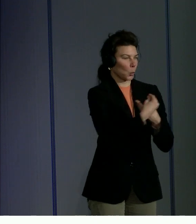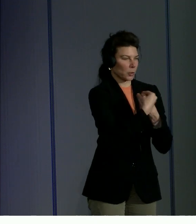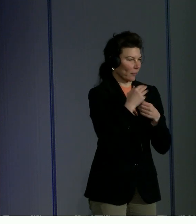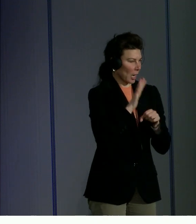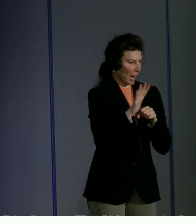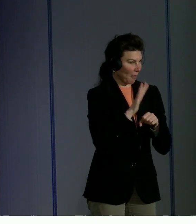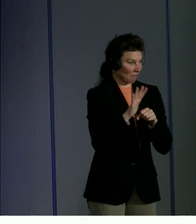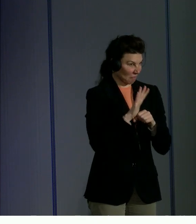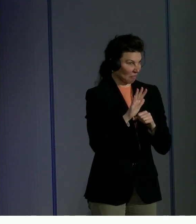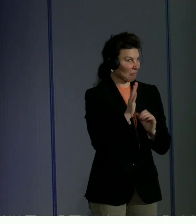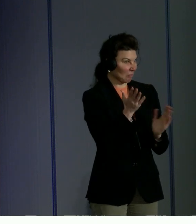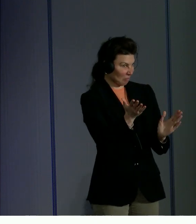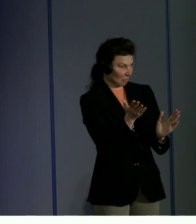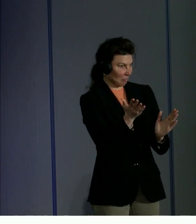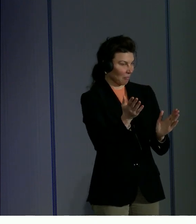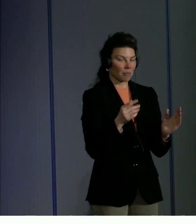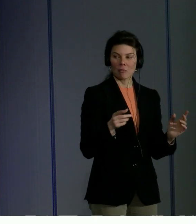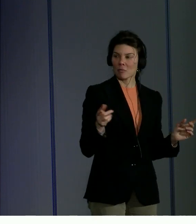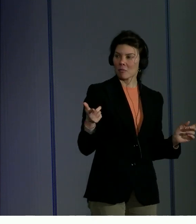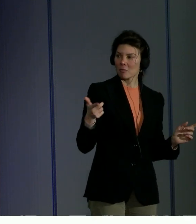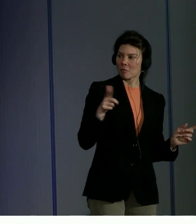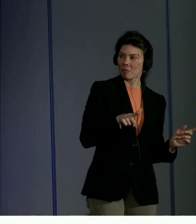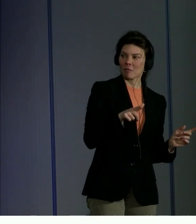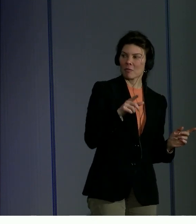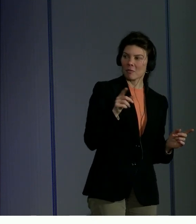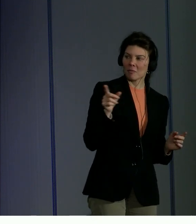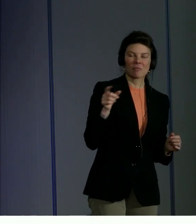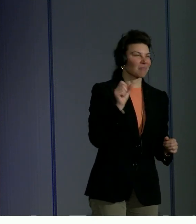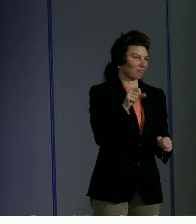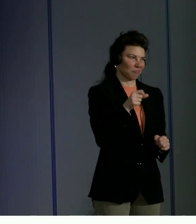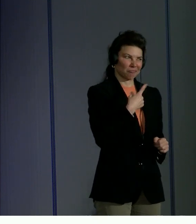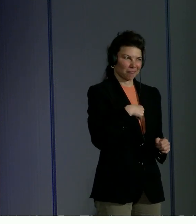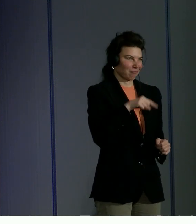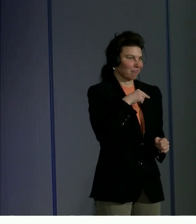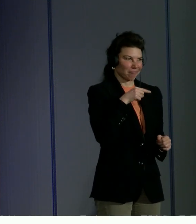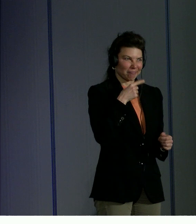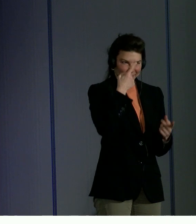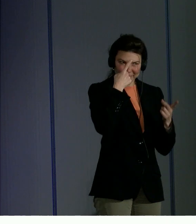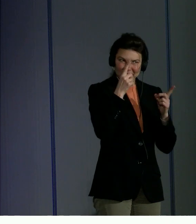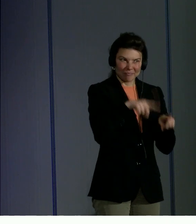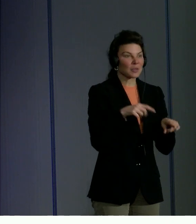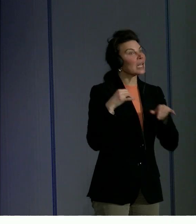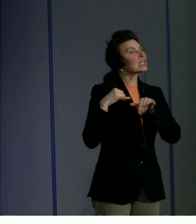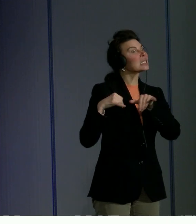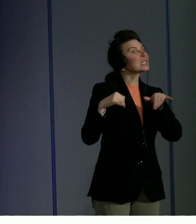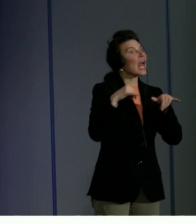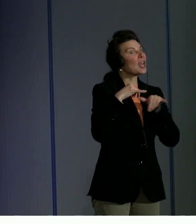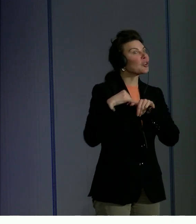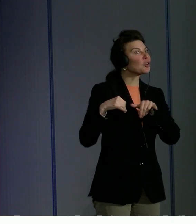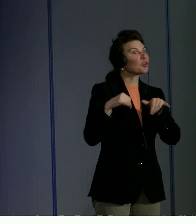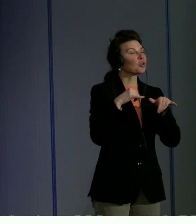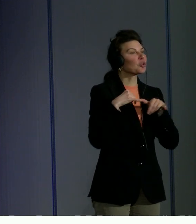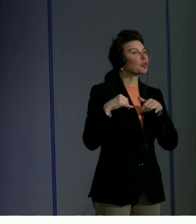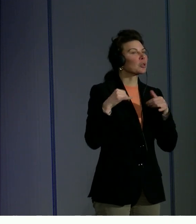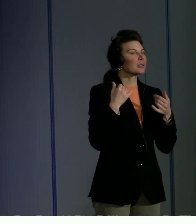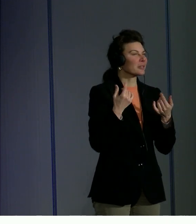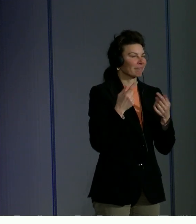That's right. >> SUE CULLEN: And we recognize the fact that standards are changing. So when we work with clients,